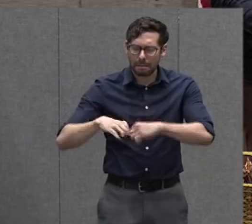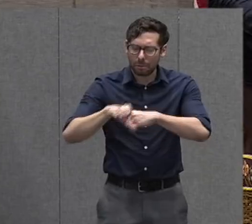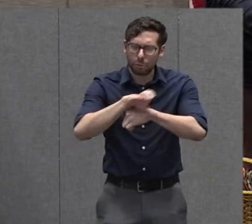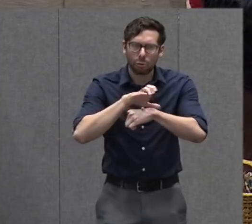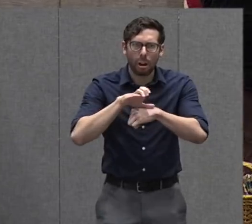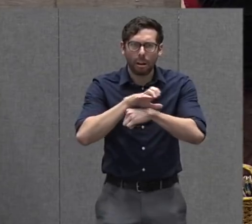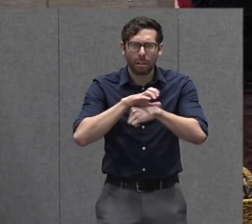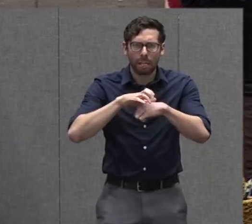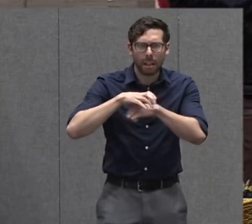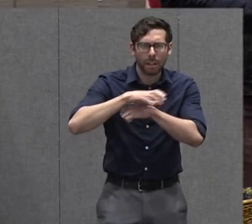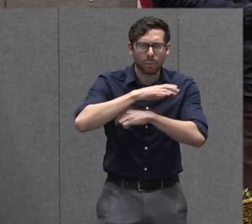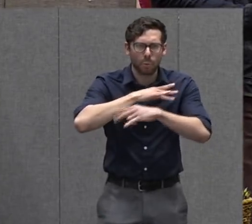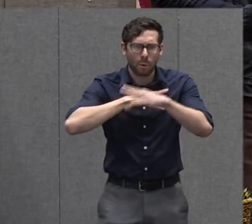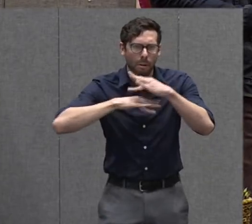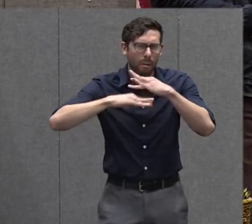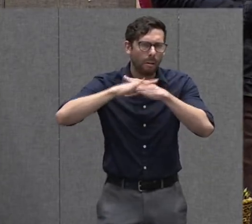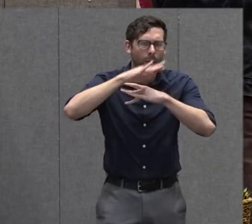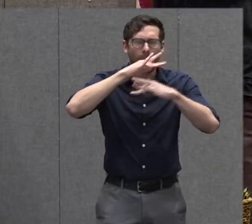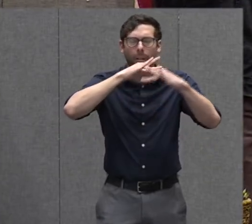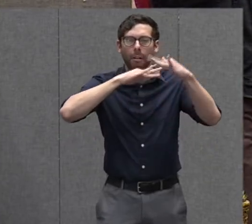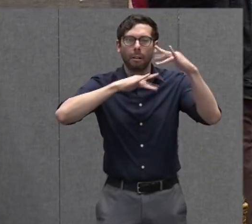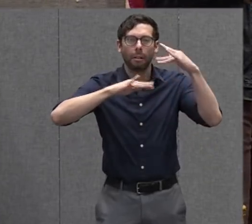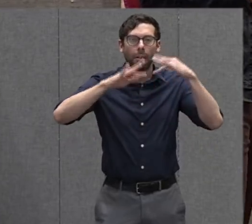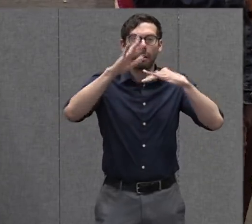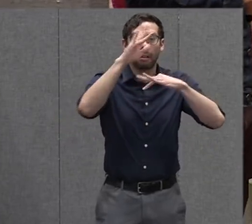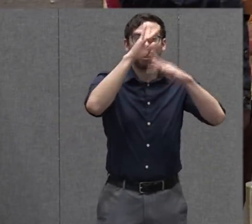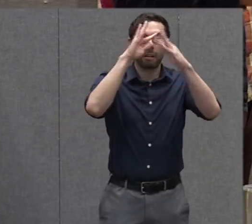intertwining, with melted and salty butter.